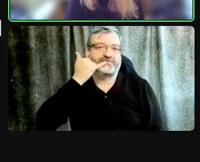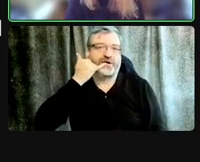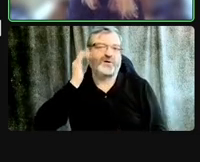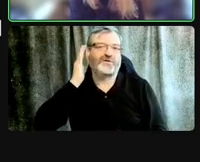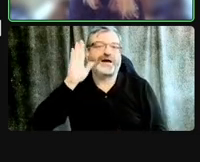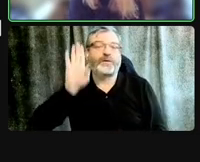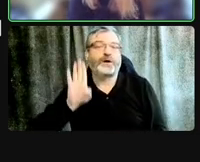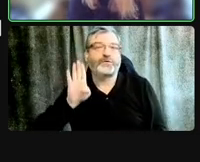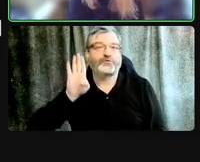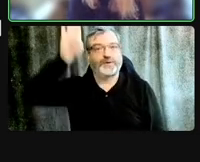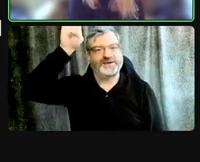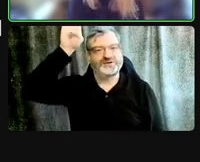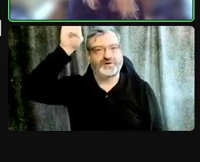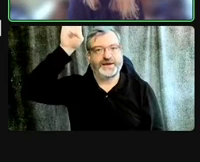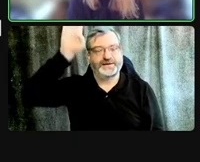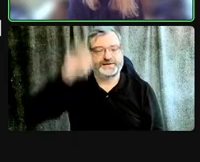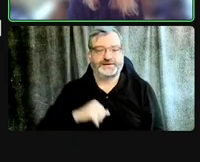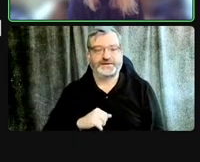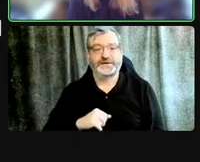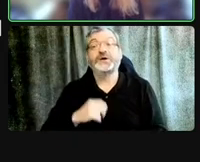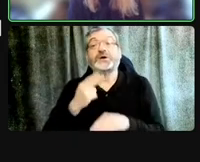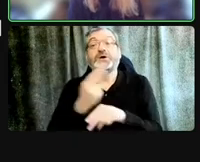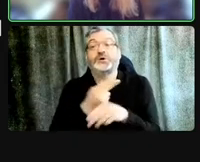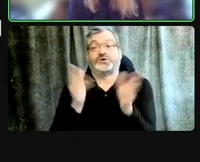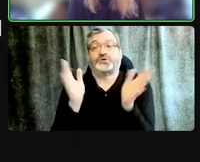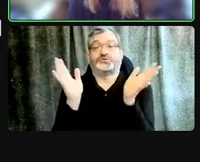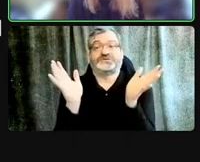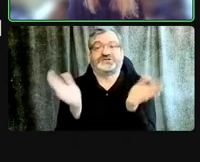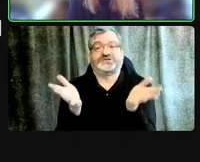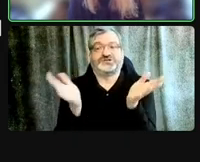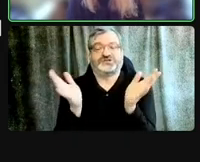Please use the chat or tech and accessibility questions.